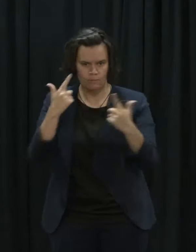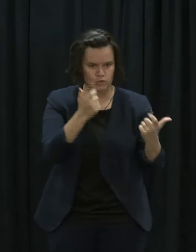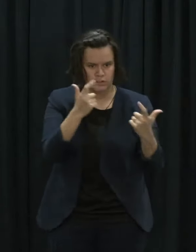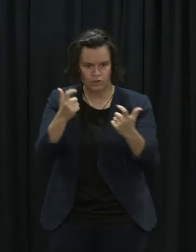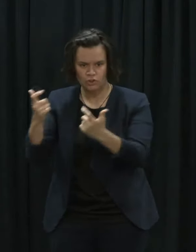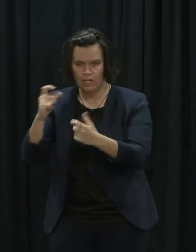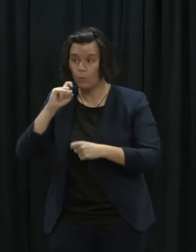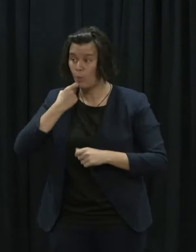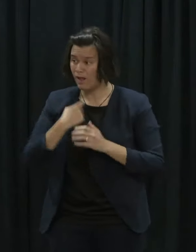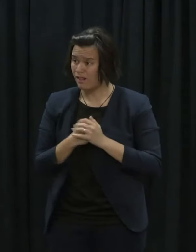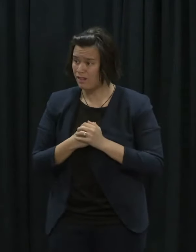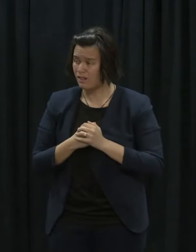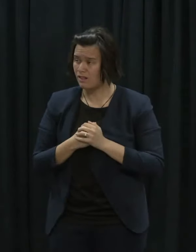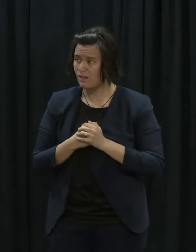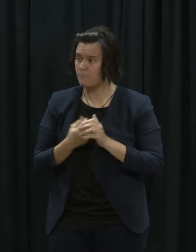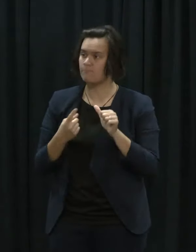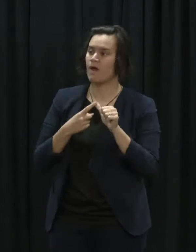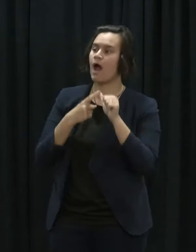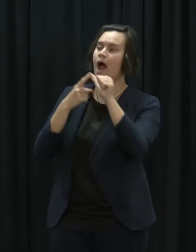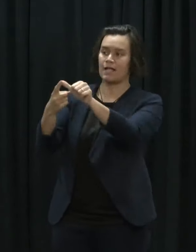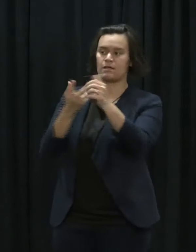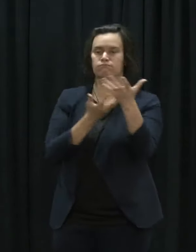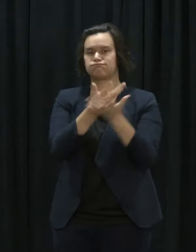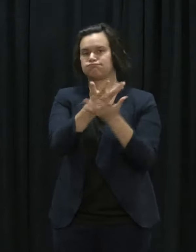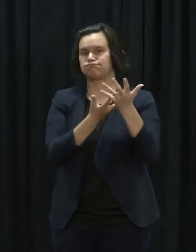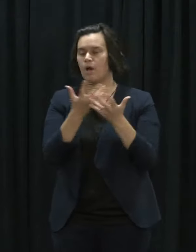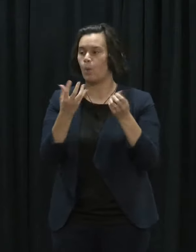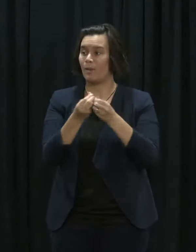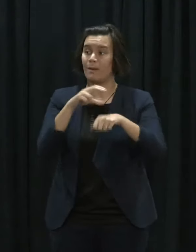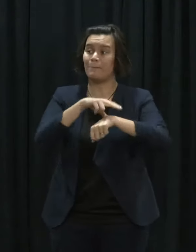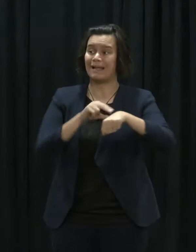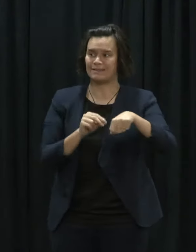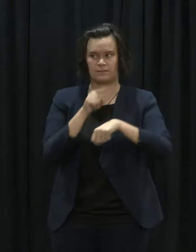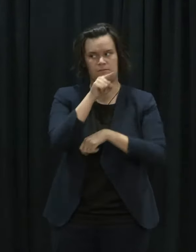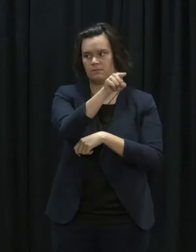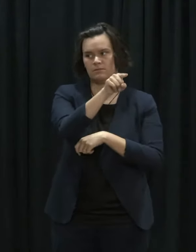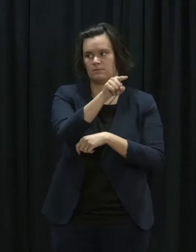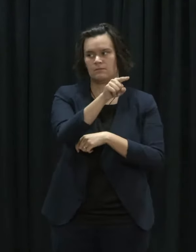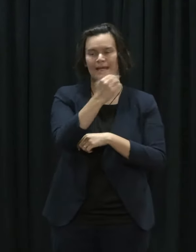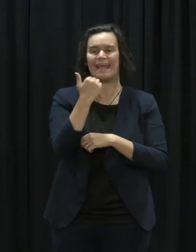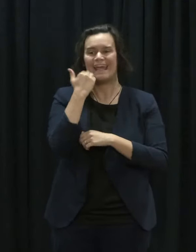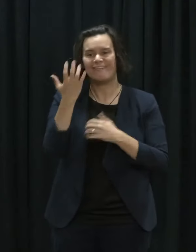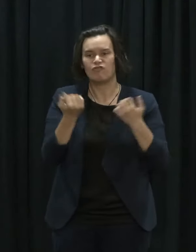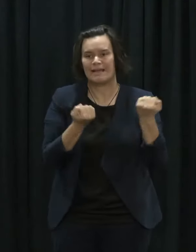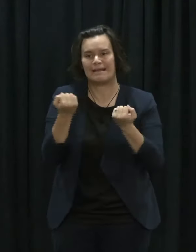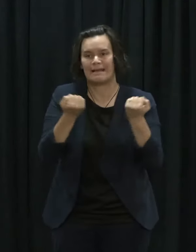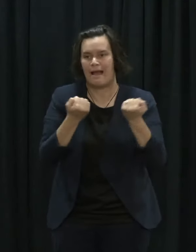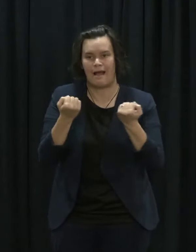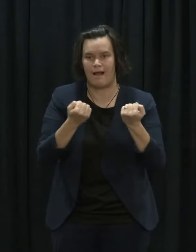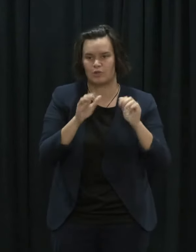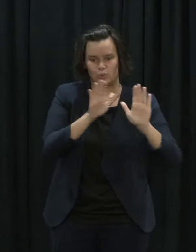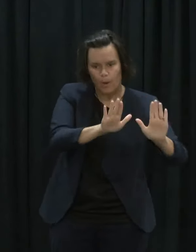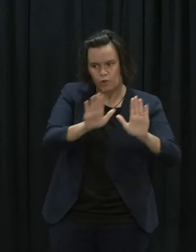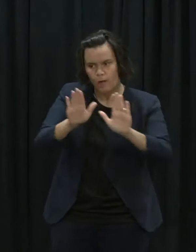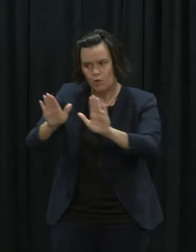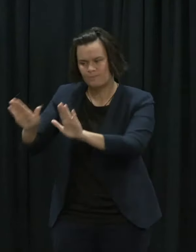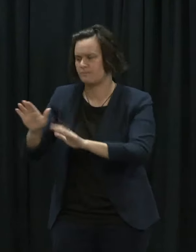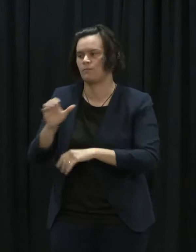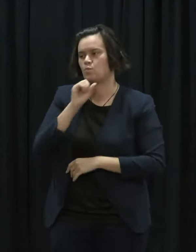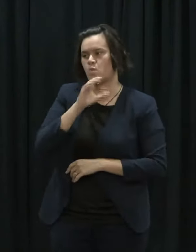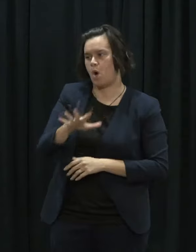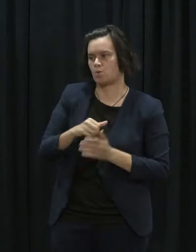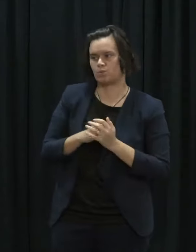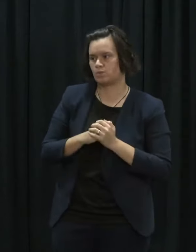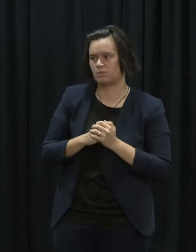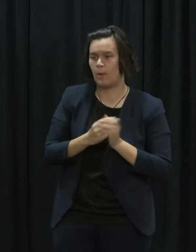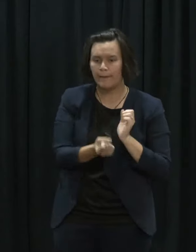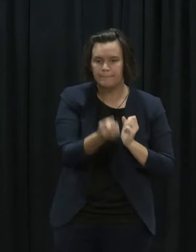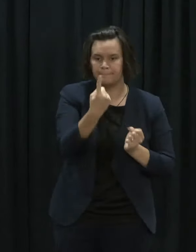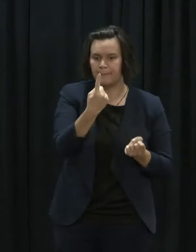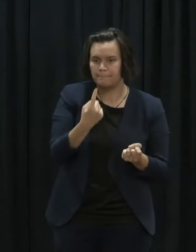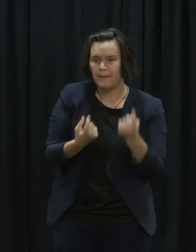going to be stopped by police?